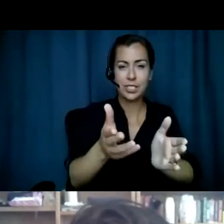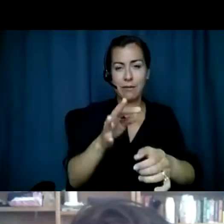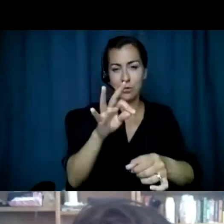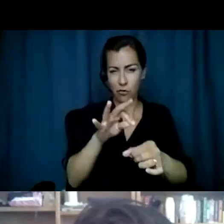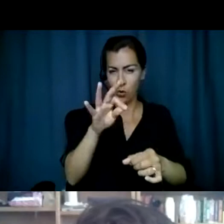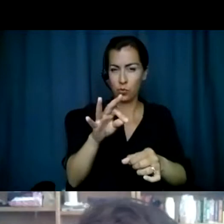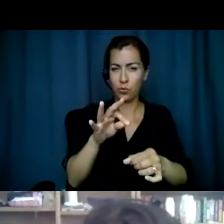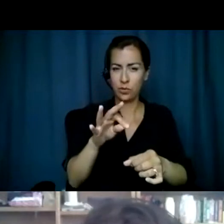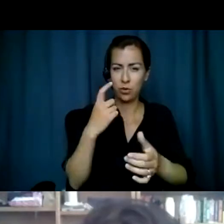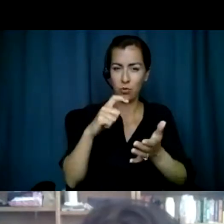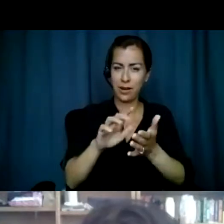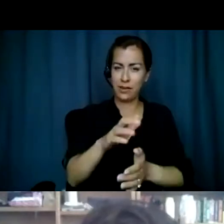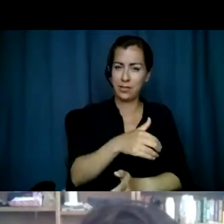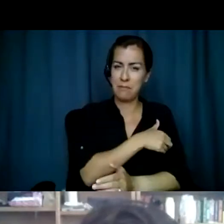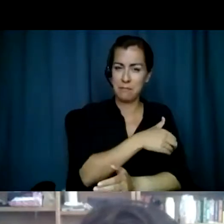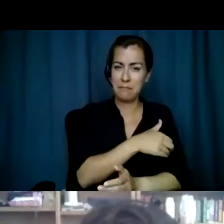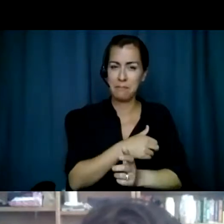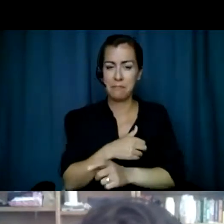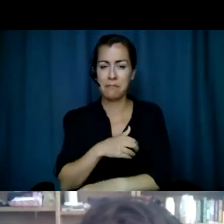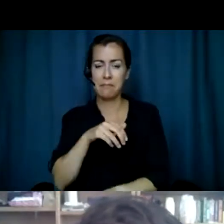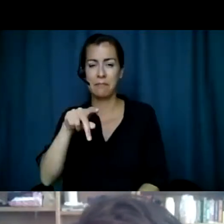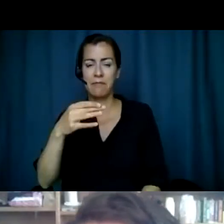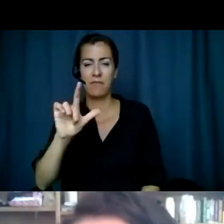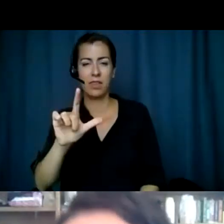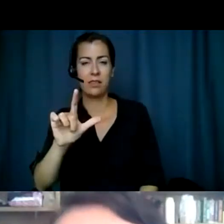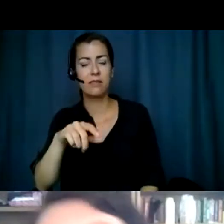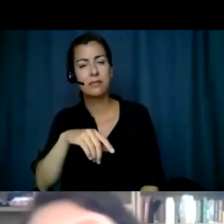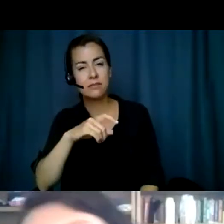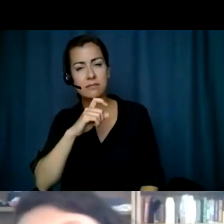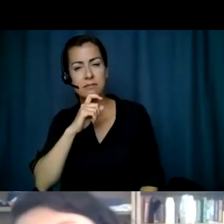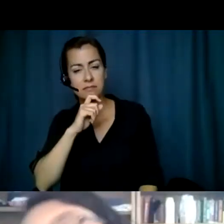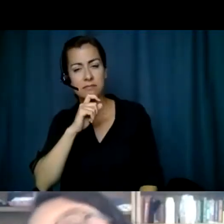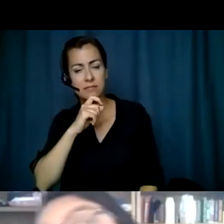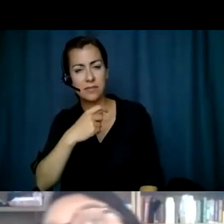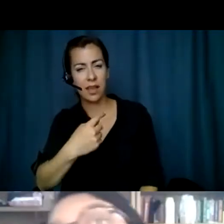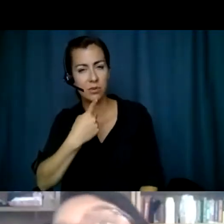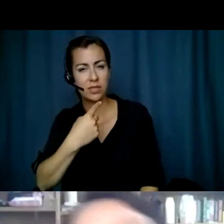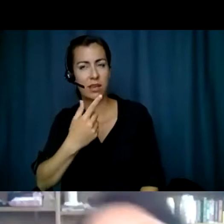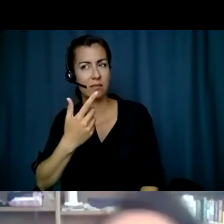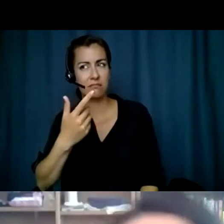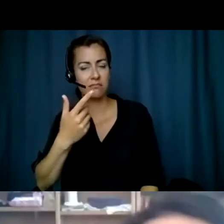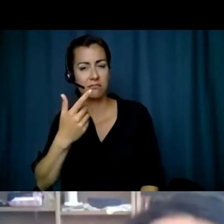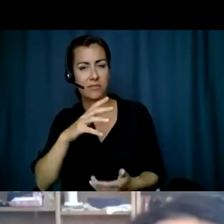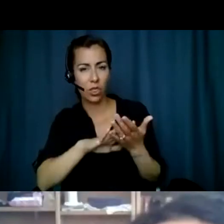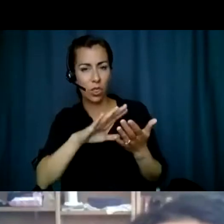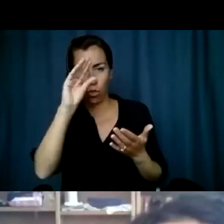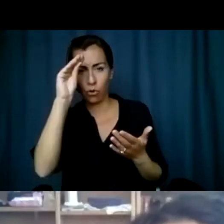we are at the end of time. I just want to say thank you for